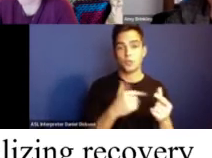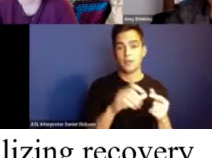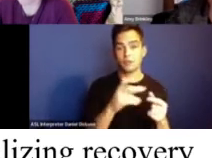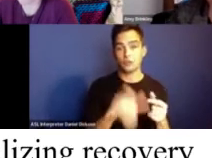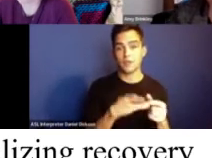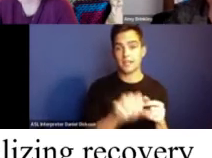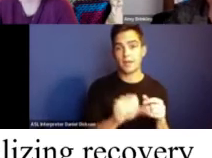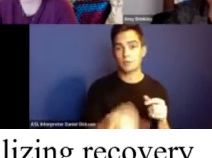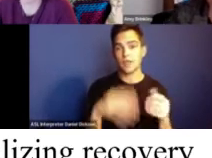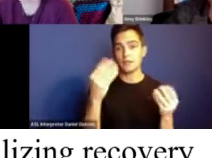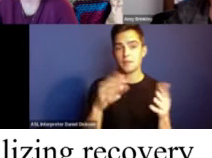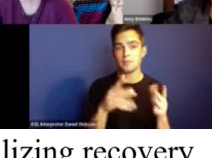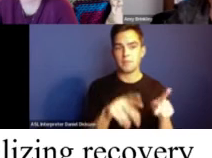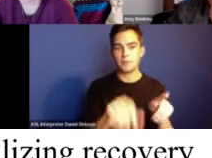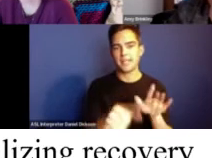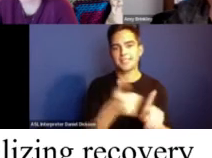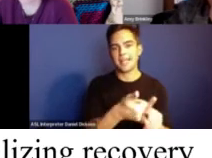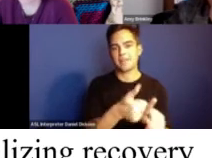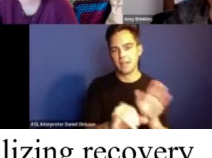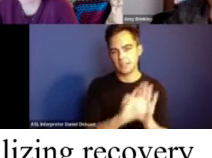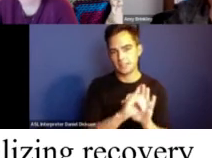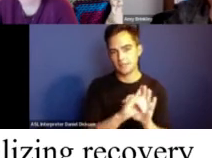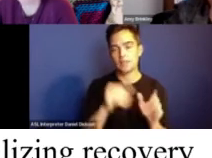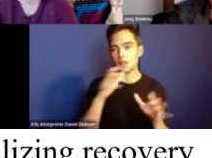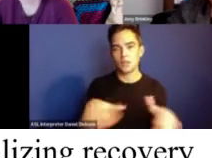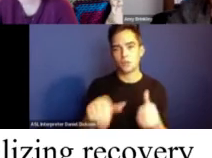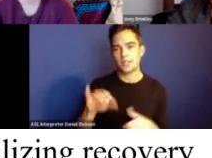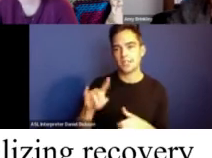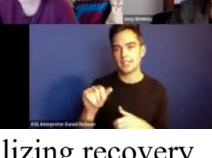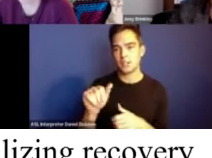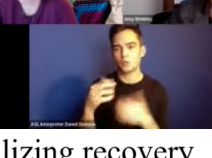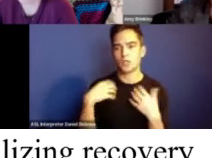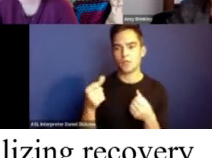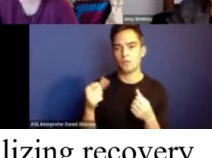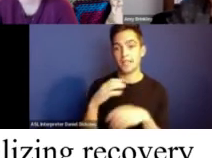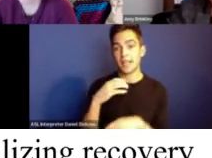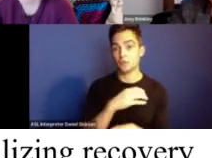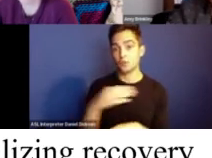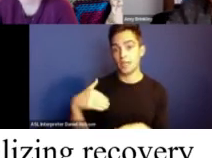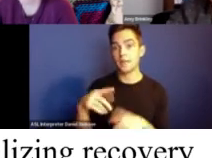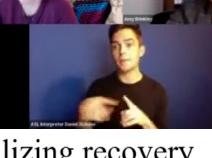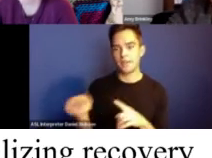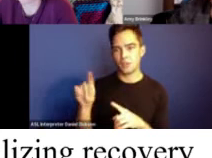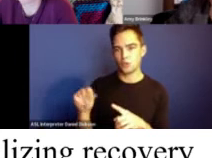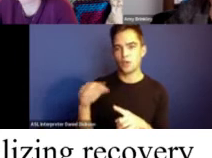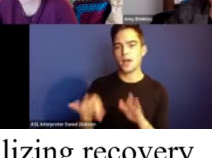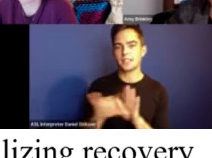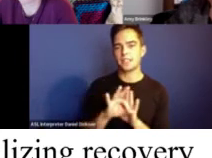has people self identify. We've not done that with any new curriculum. So although they do identify with application, I